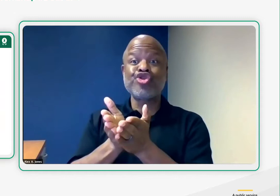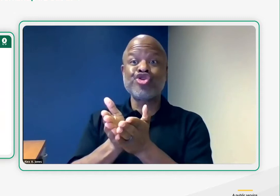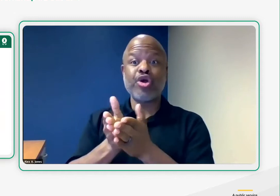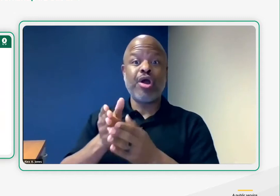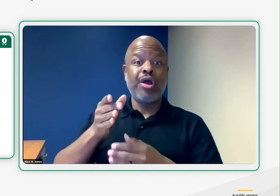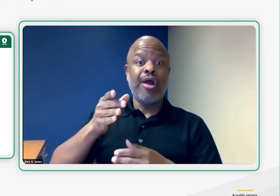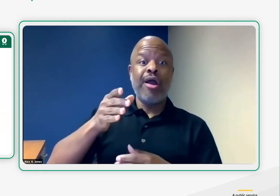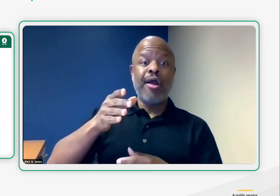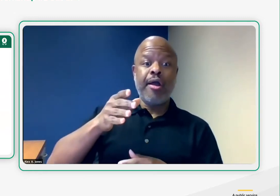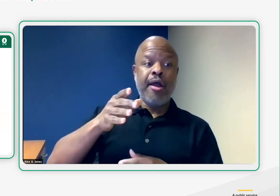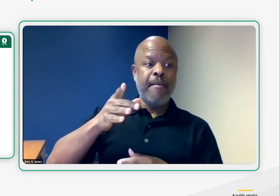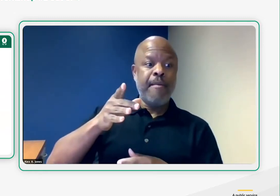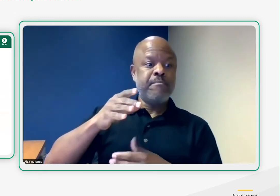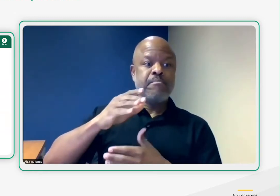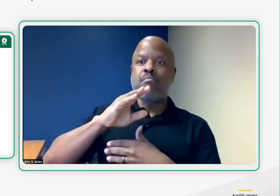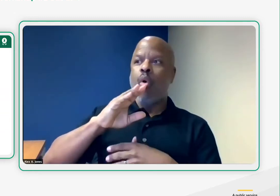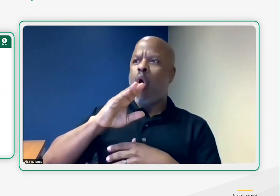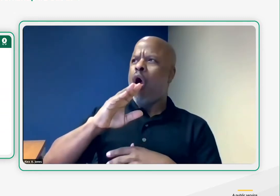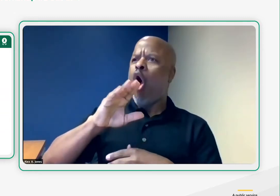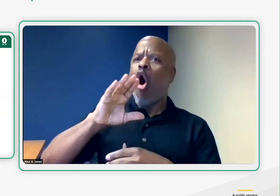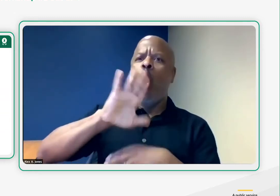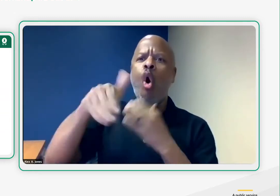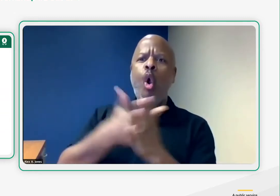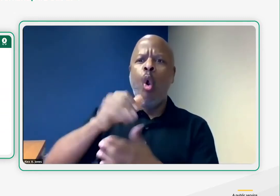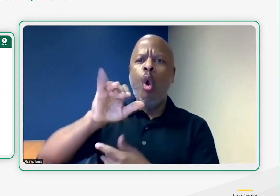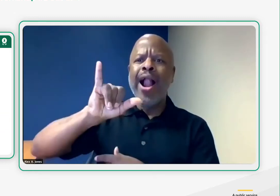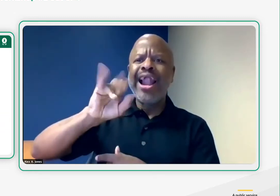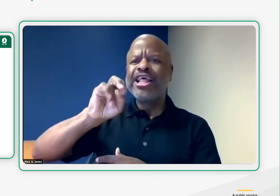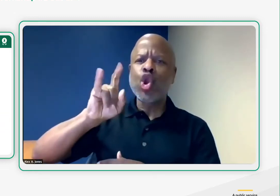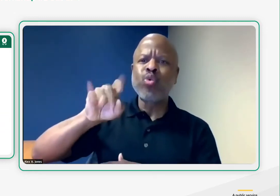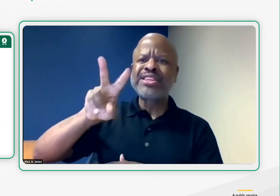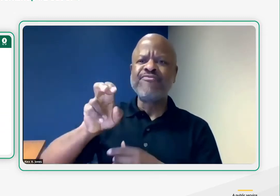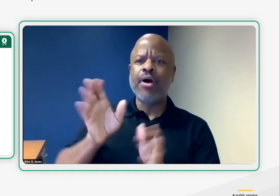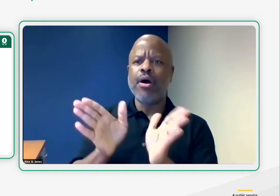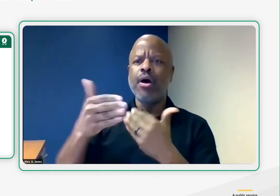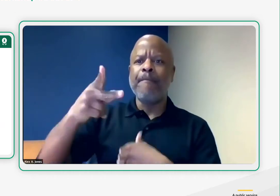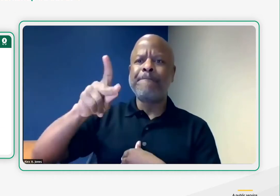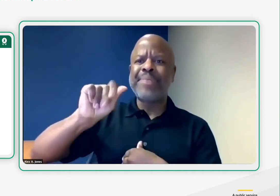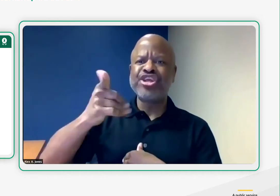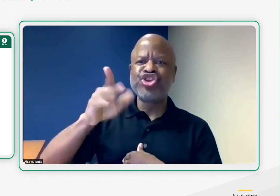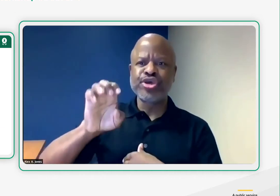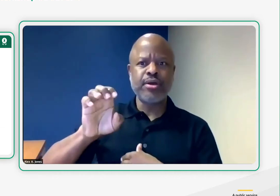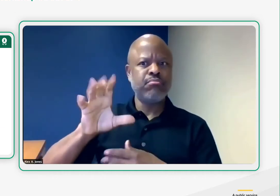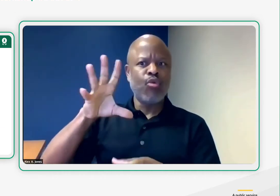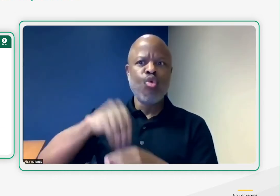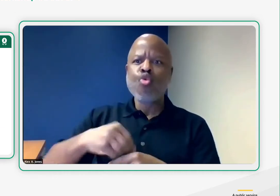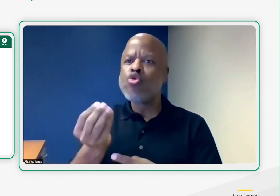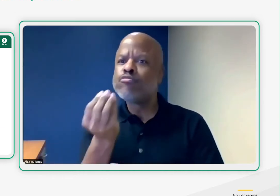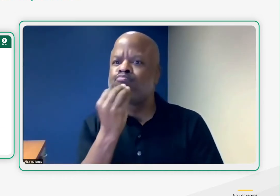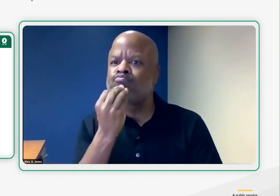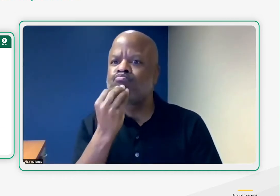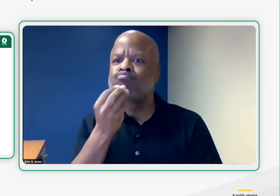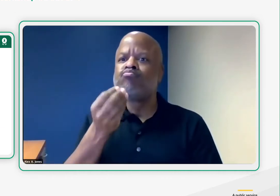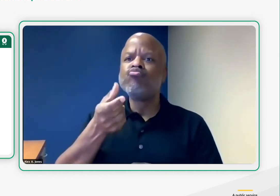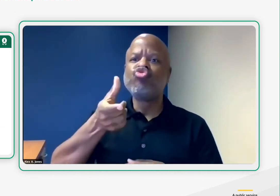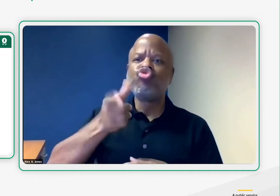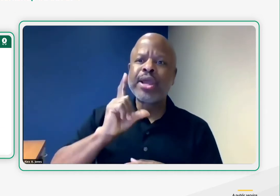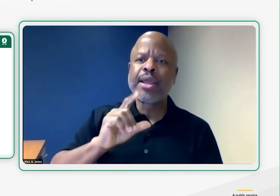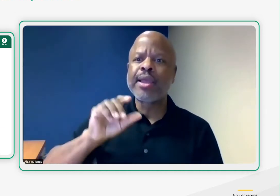When you think about an all-inclusive package for a cruise, it includes food, drinks, all